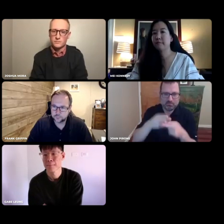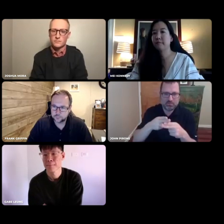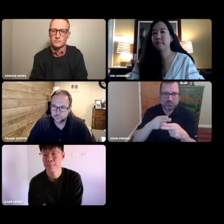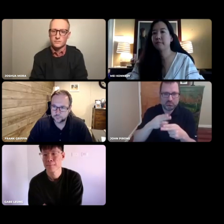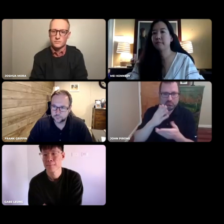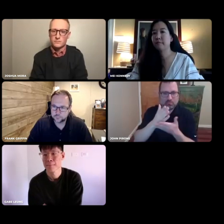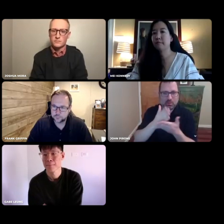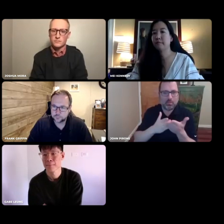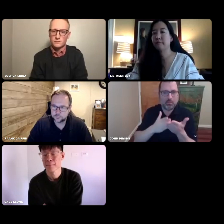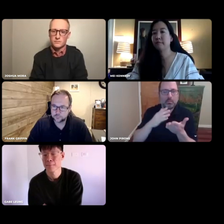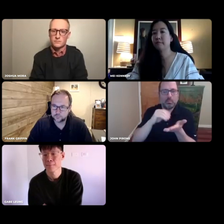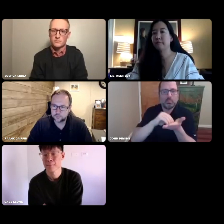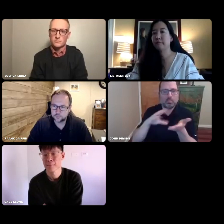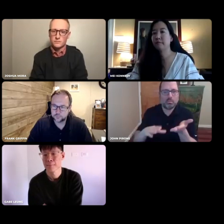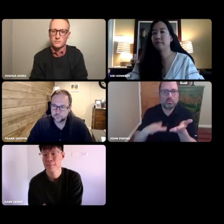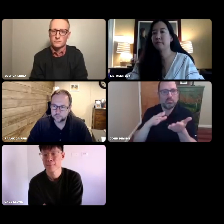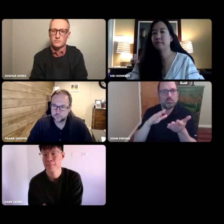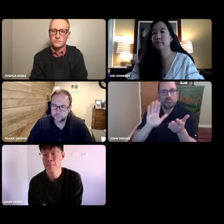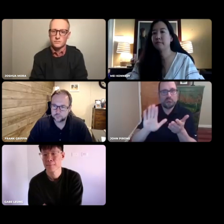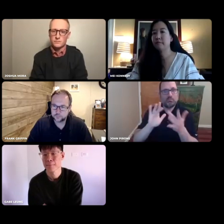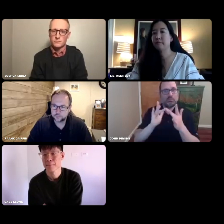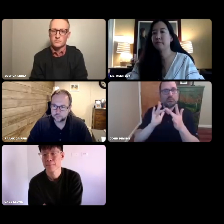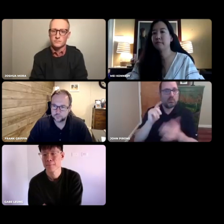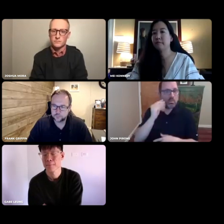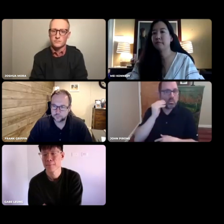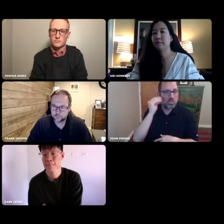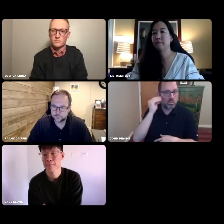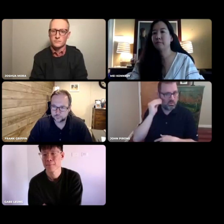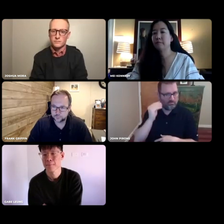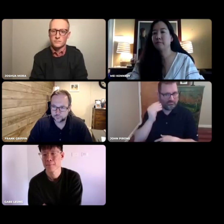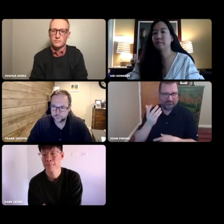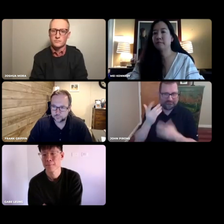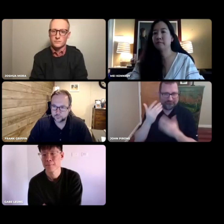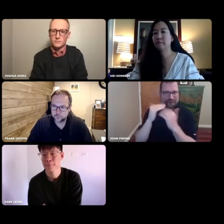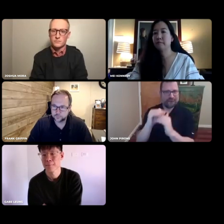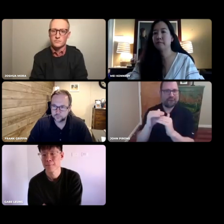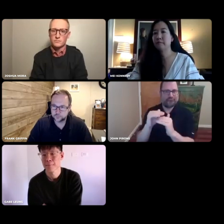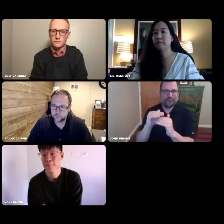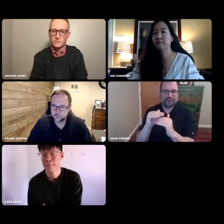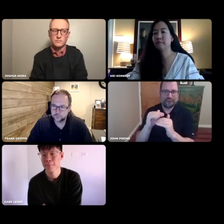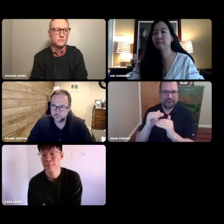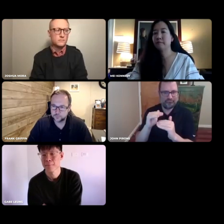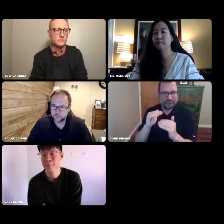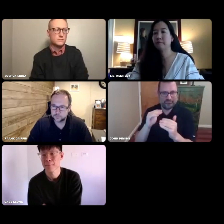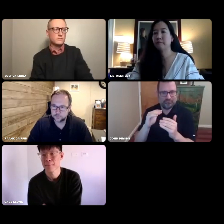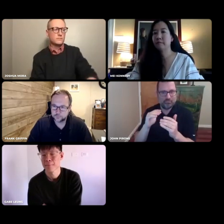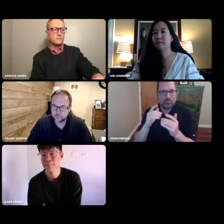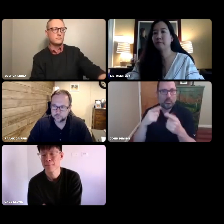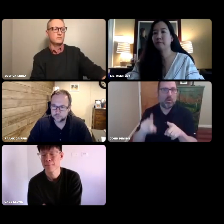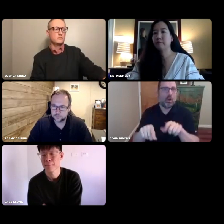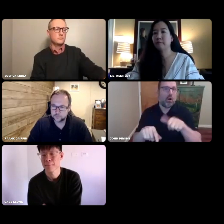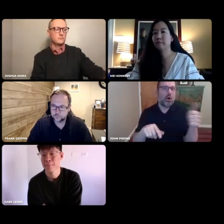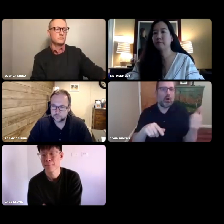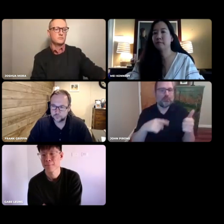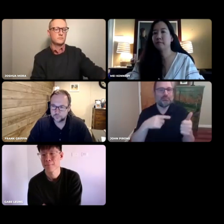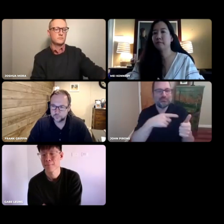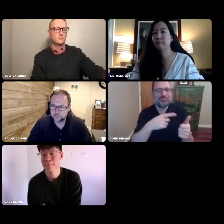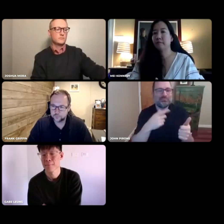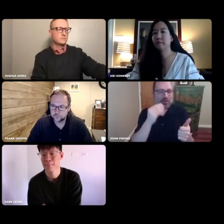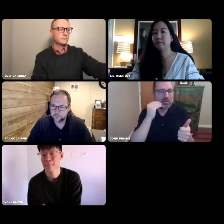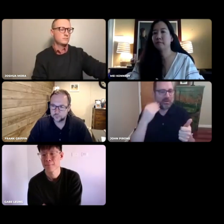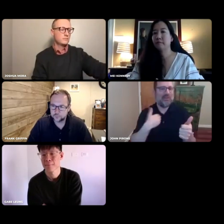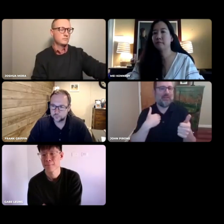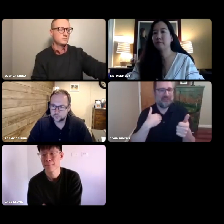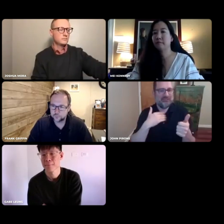Just like Gabe mentioned, some students don't have great internet at home.